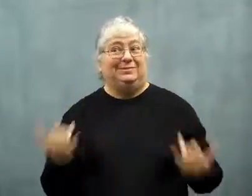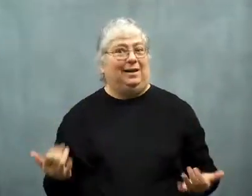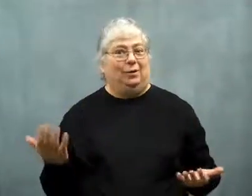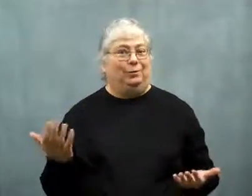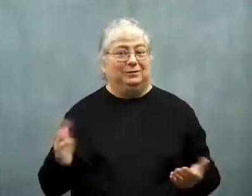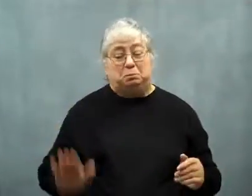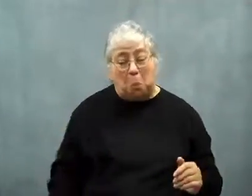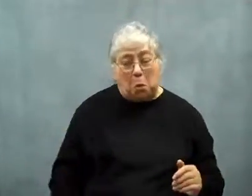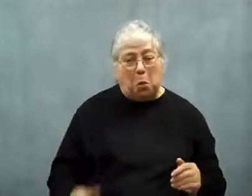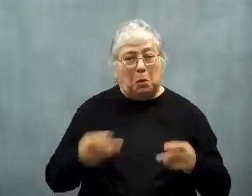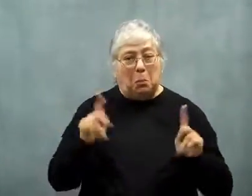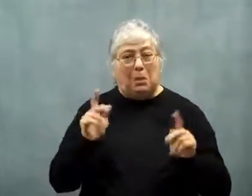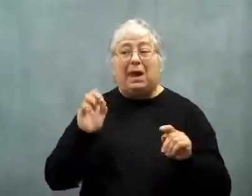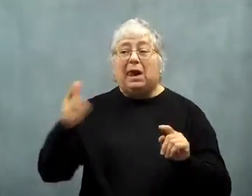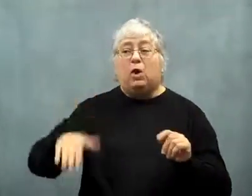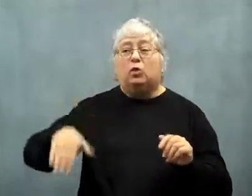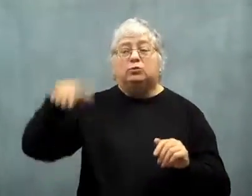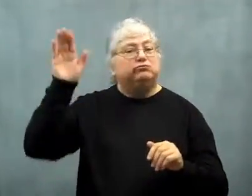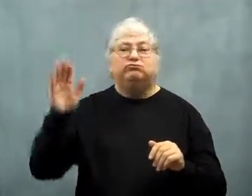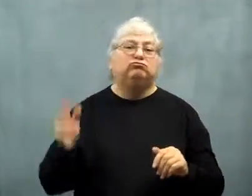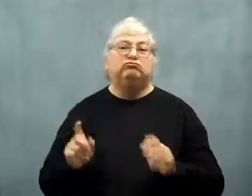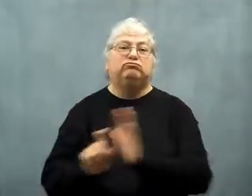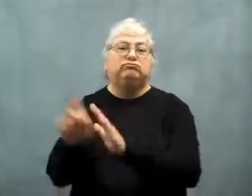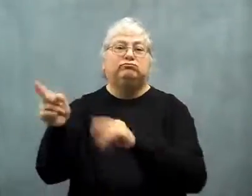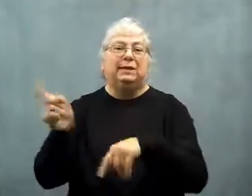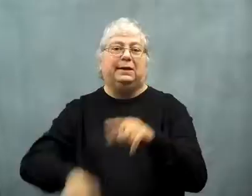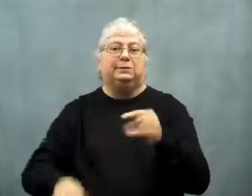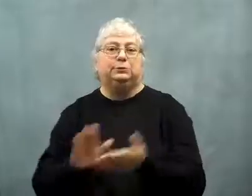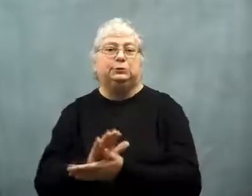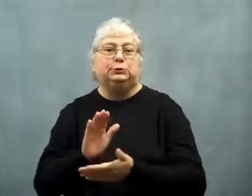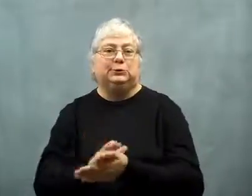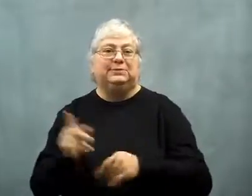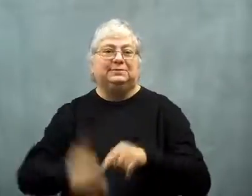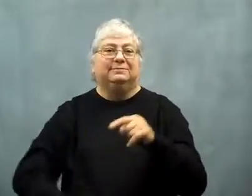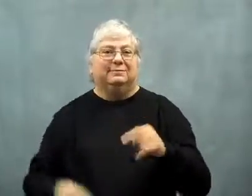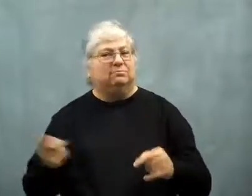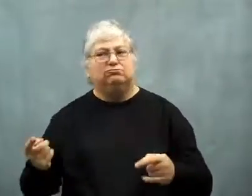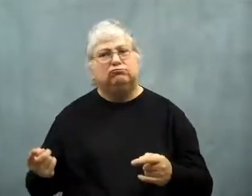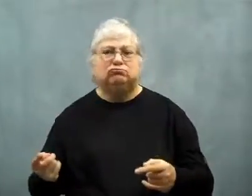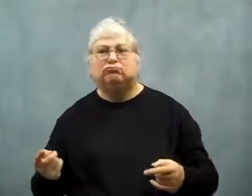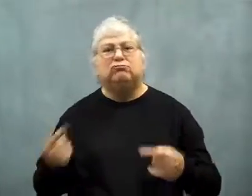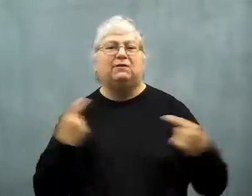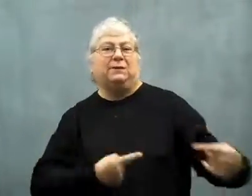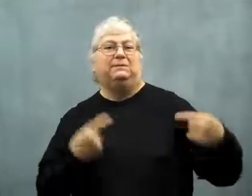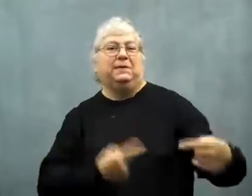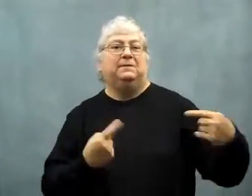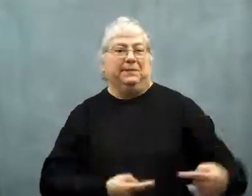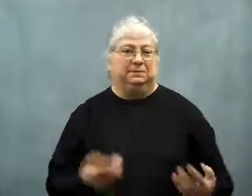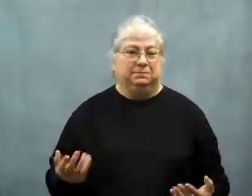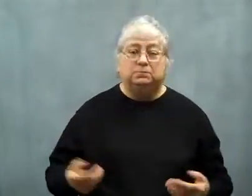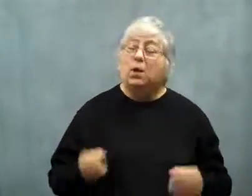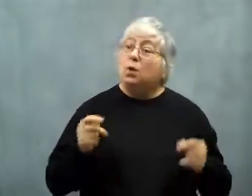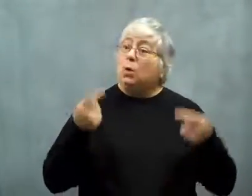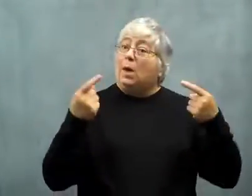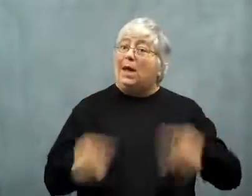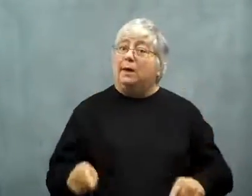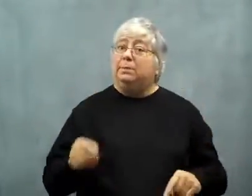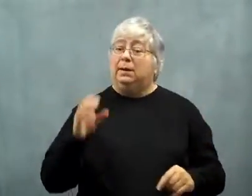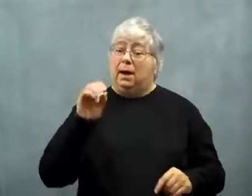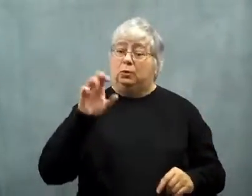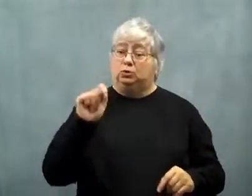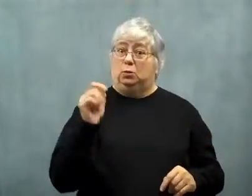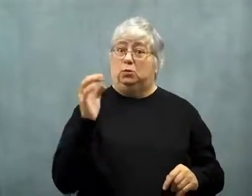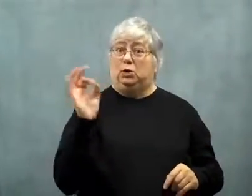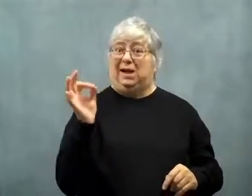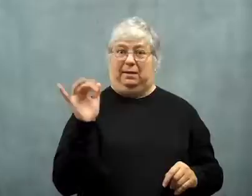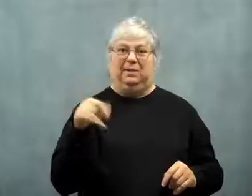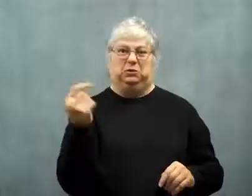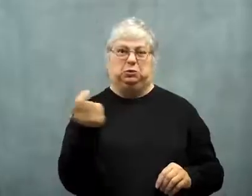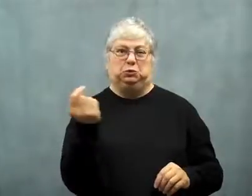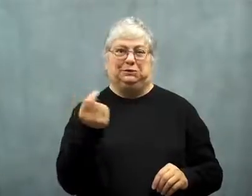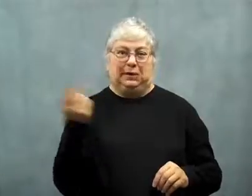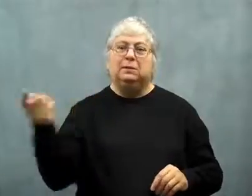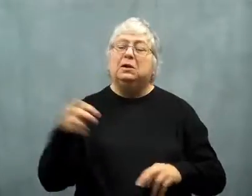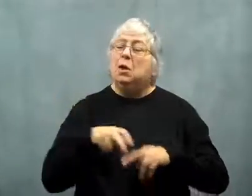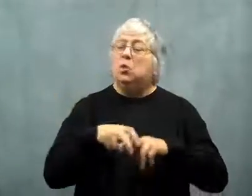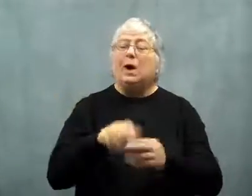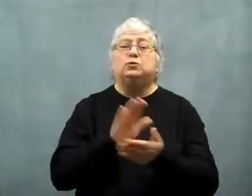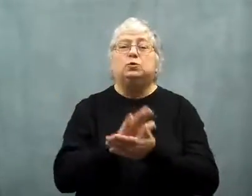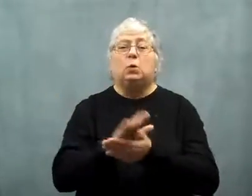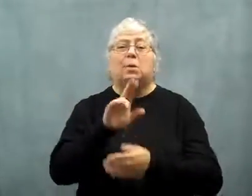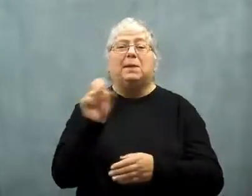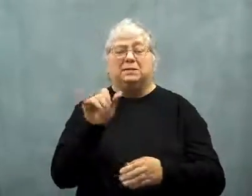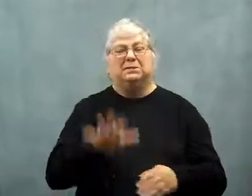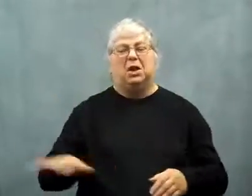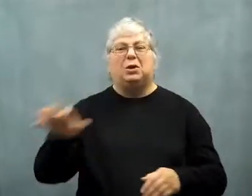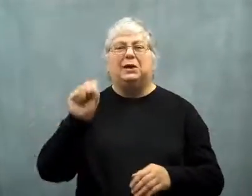Girls can go to school when they are little, but as they get older, it's not allowed.